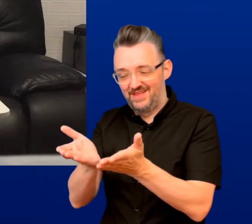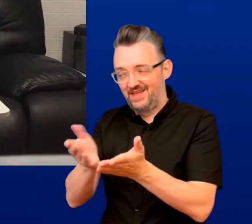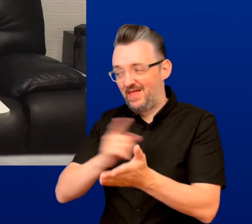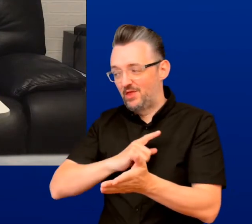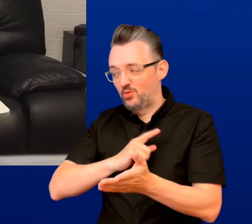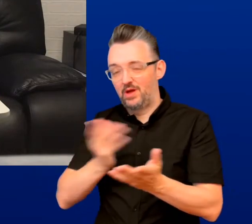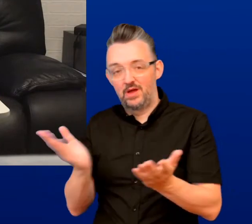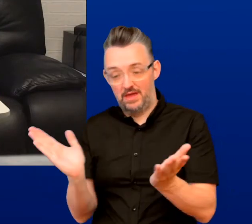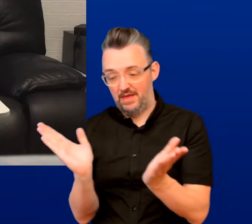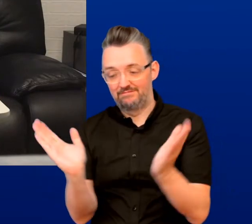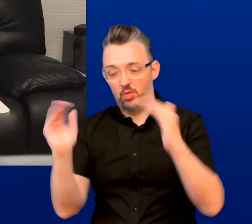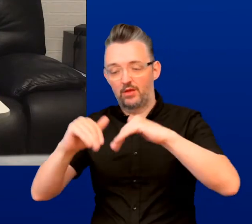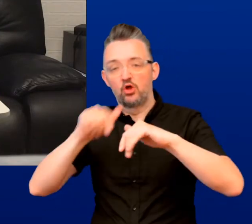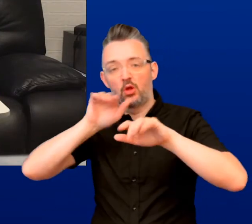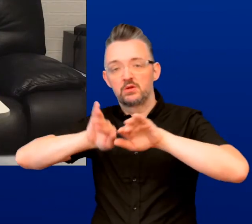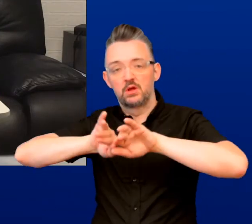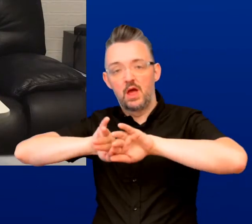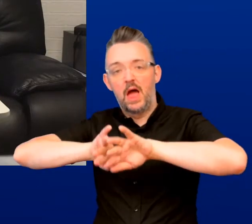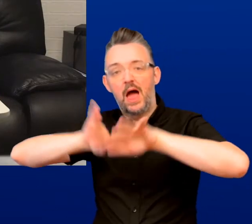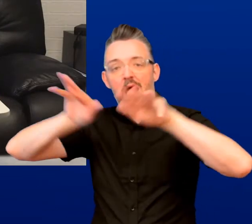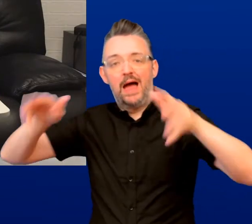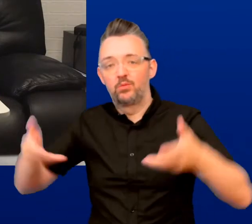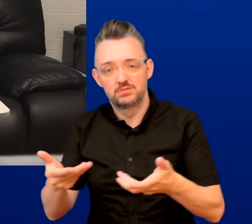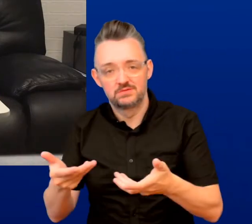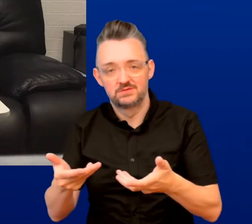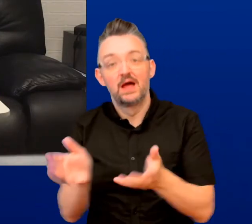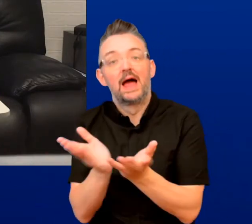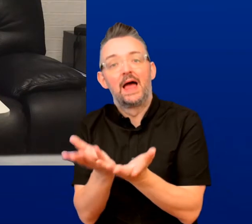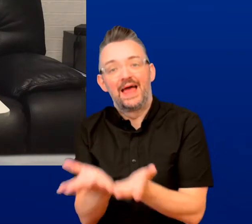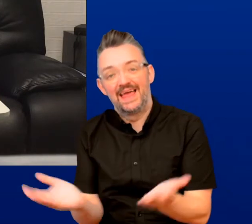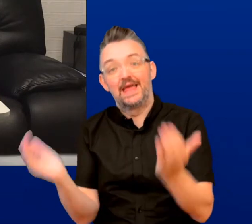is folded into the centre of the bowl.